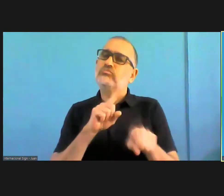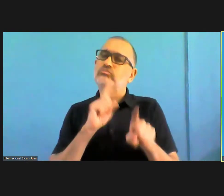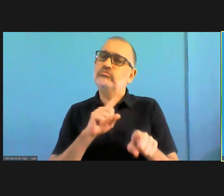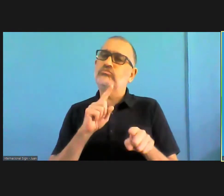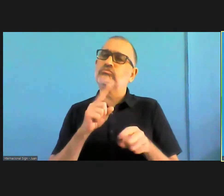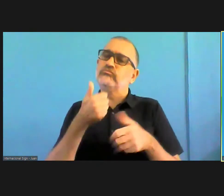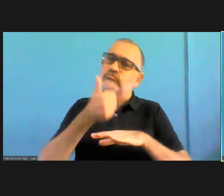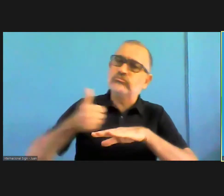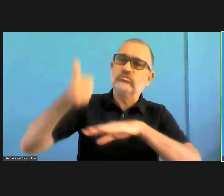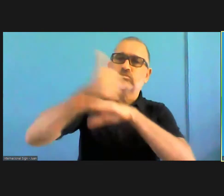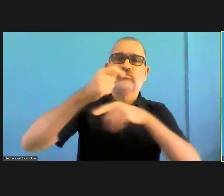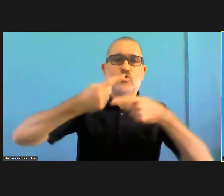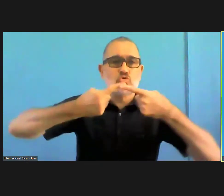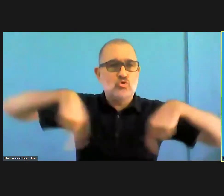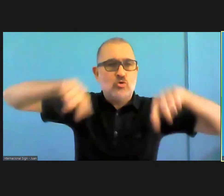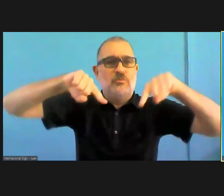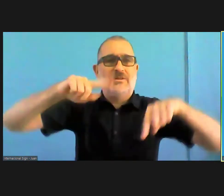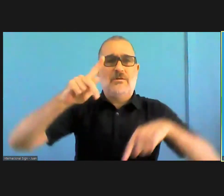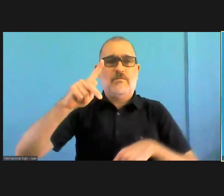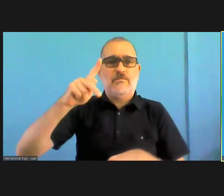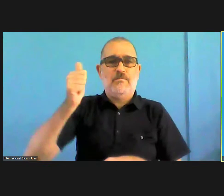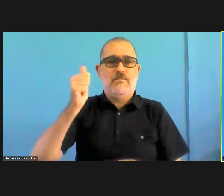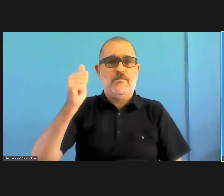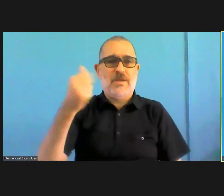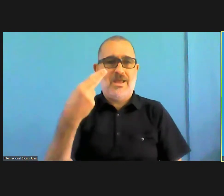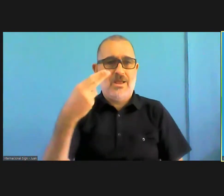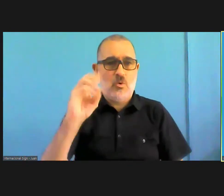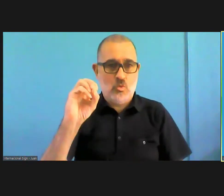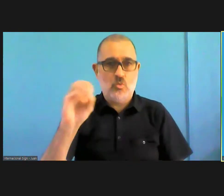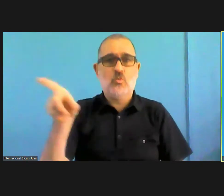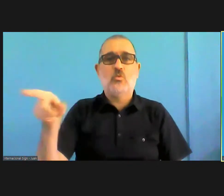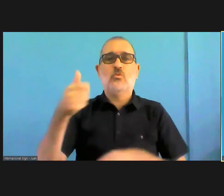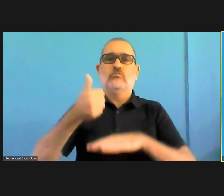it focuses on taking strategic and targeted actions to address